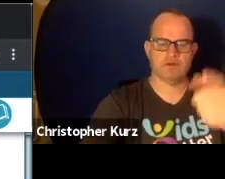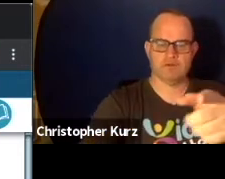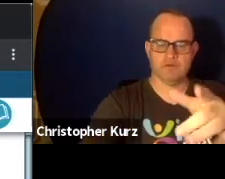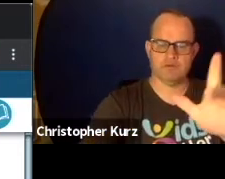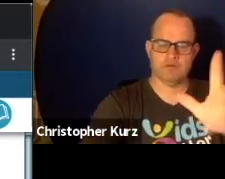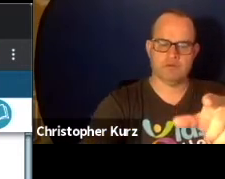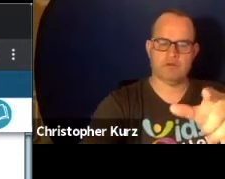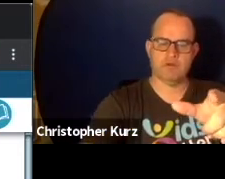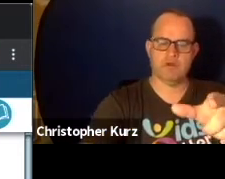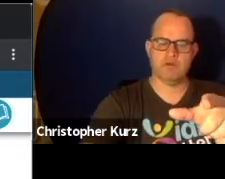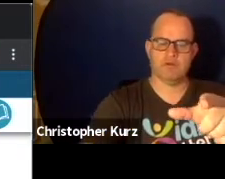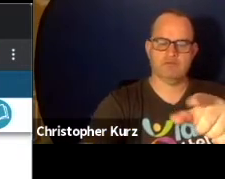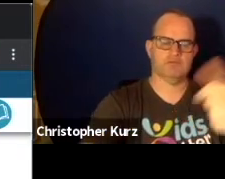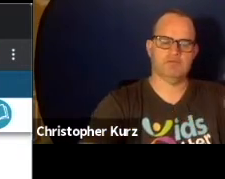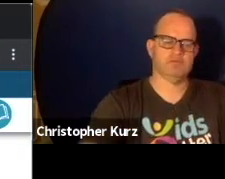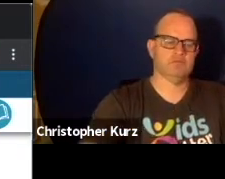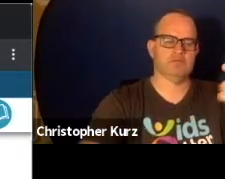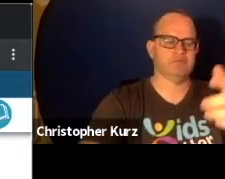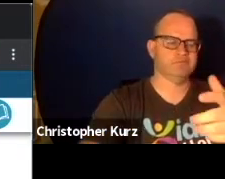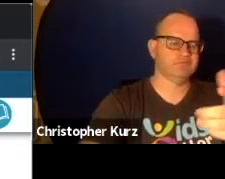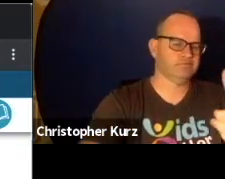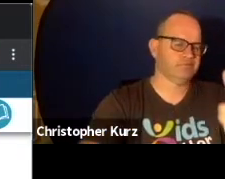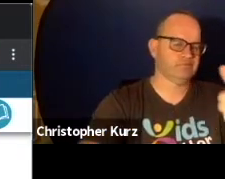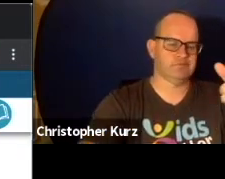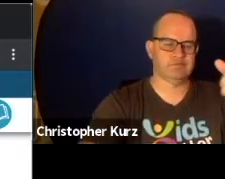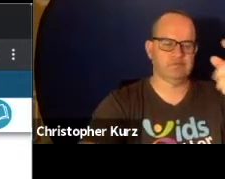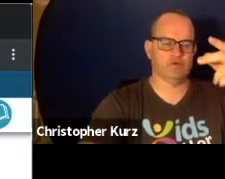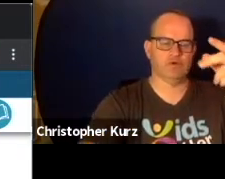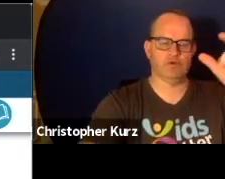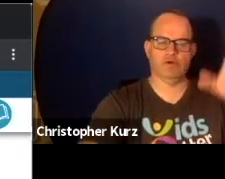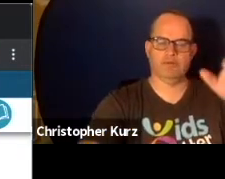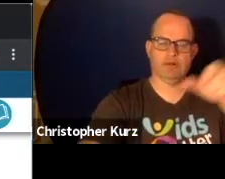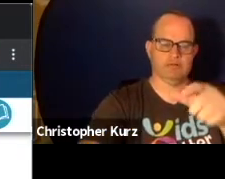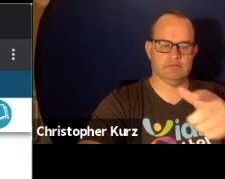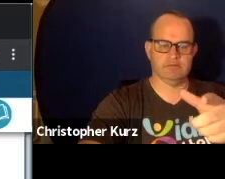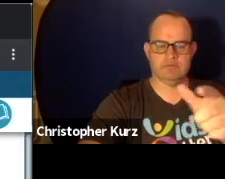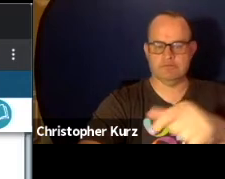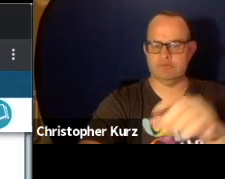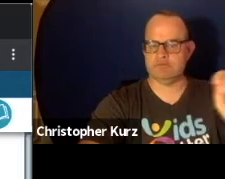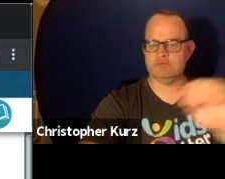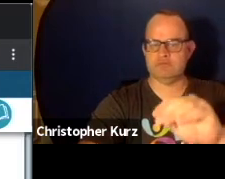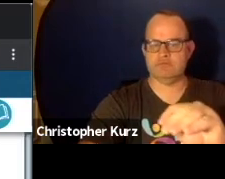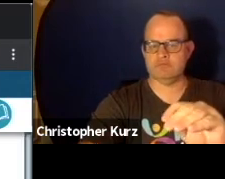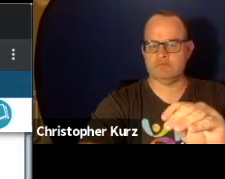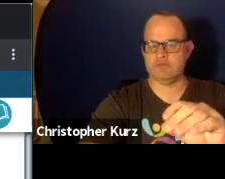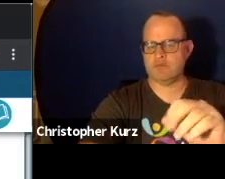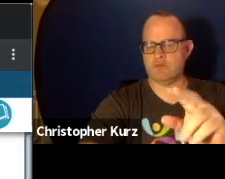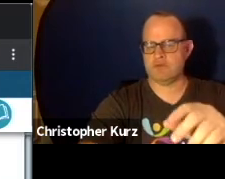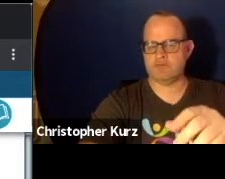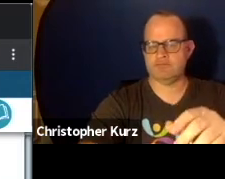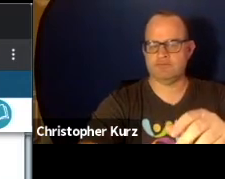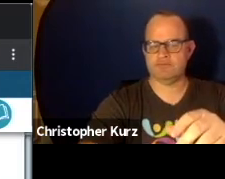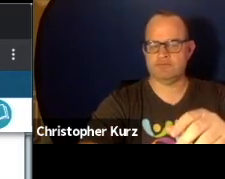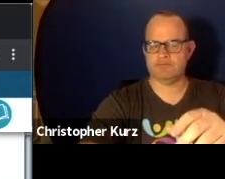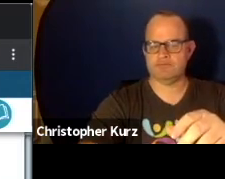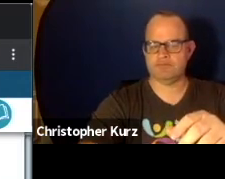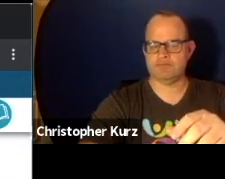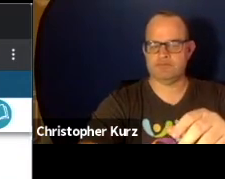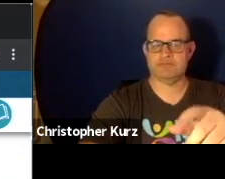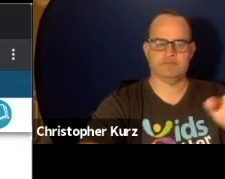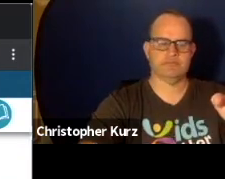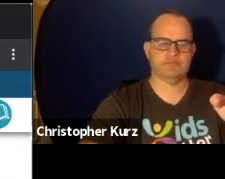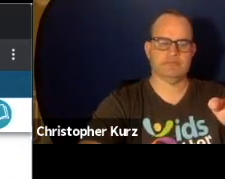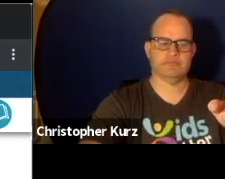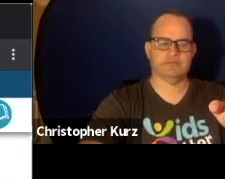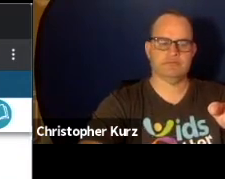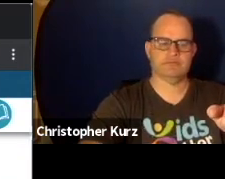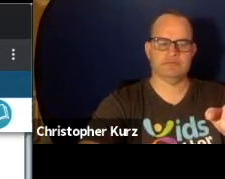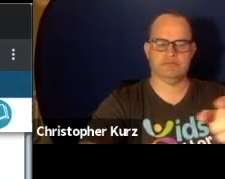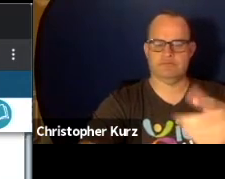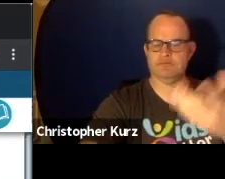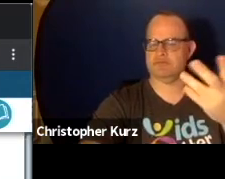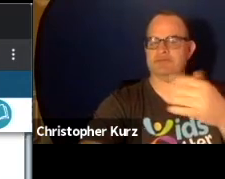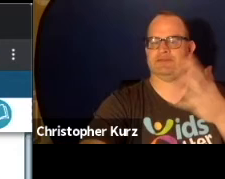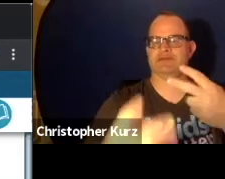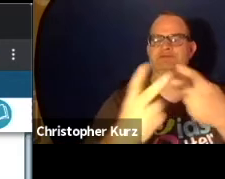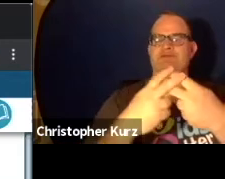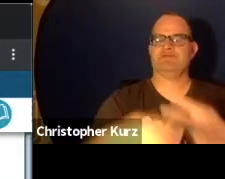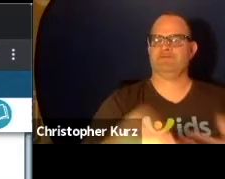knowledge of these terms.